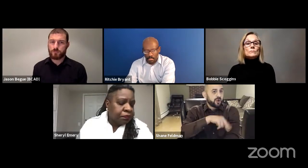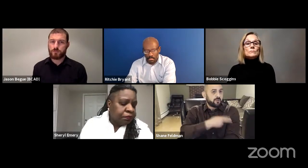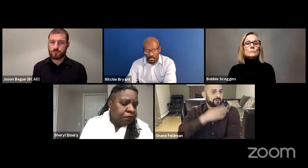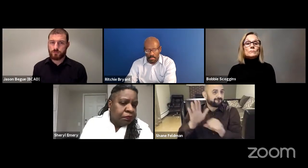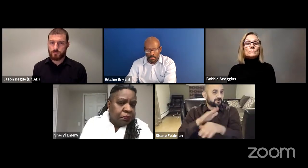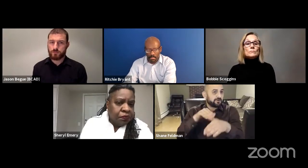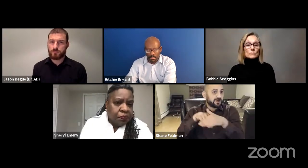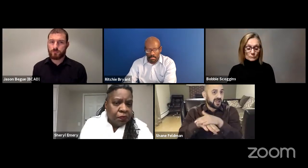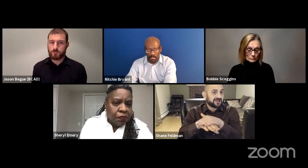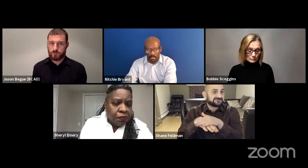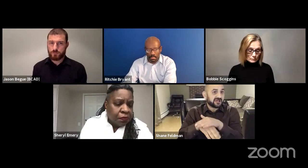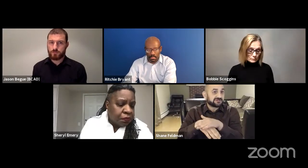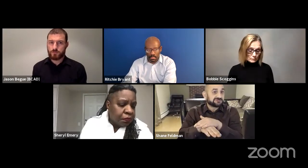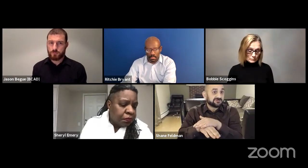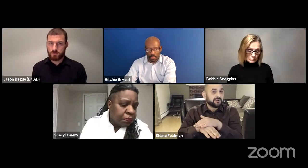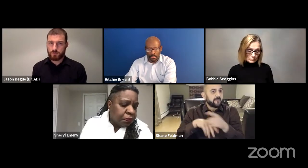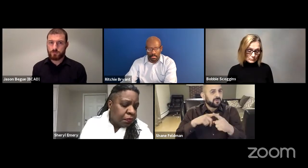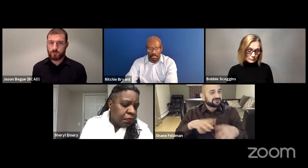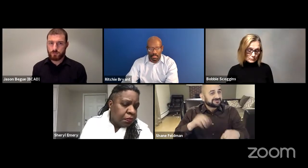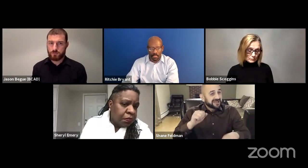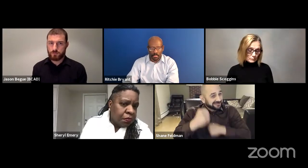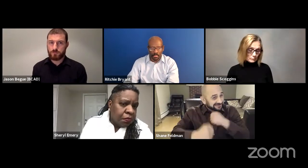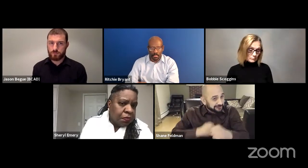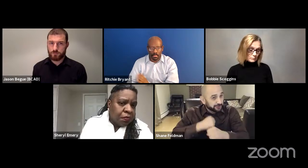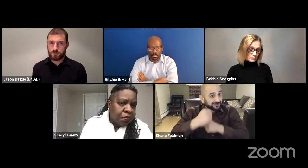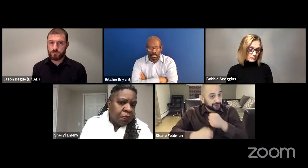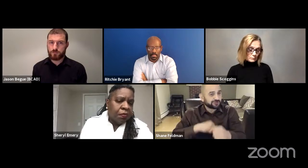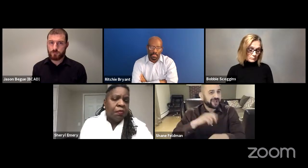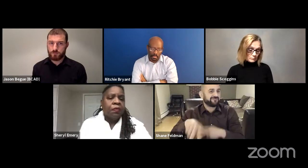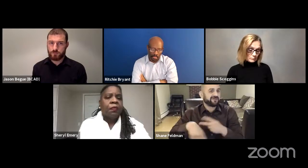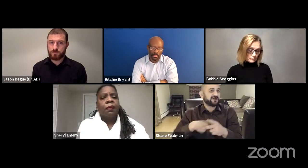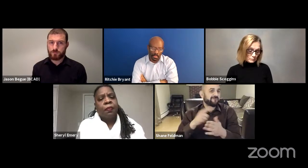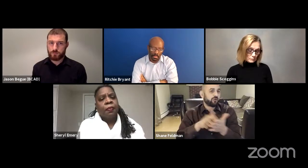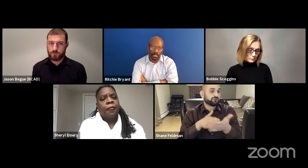laws there. For example, if somebody sues a hospital for full‑time access, that's